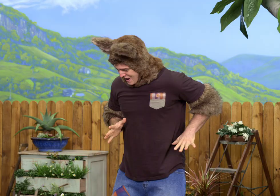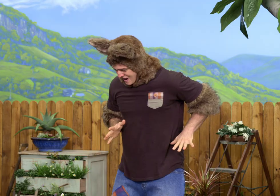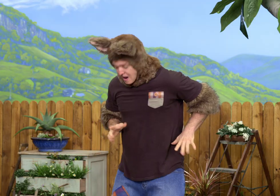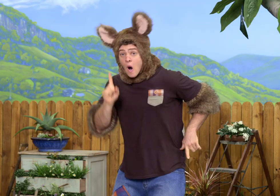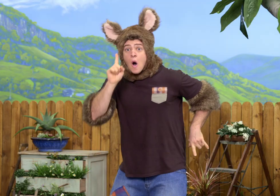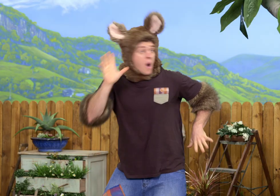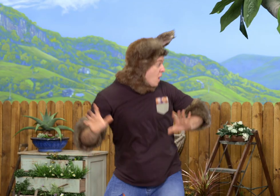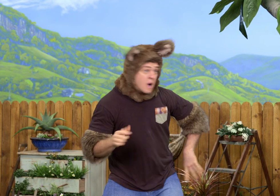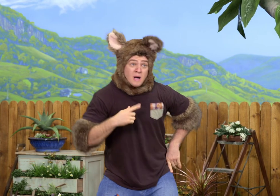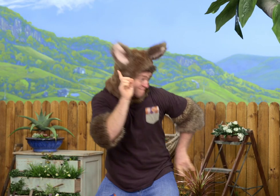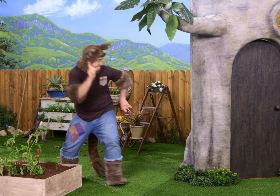Right. I know.